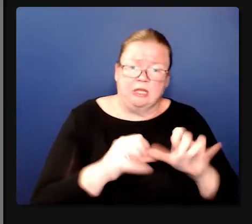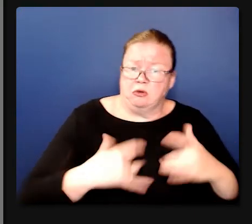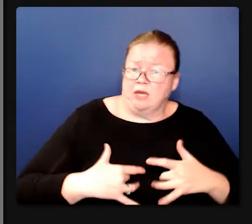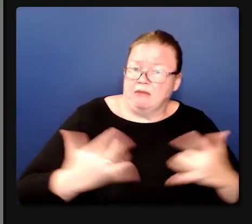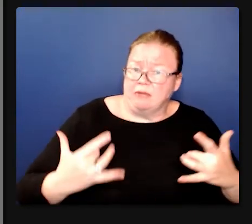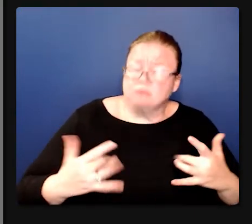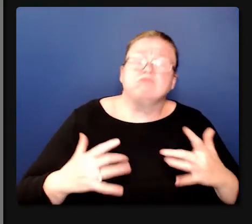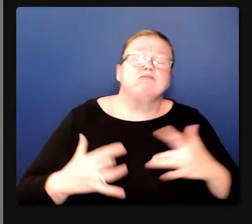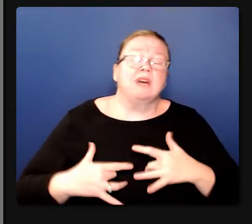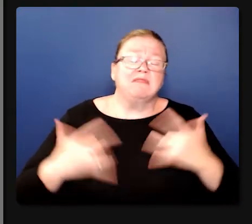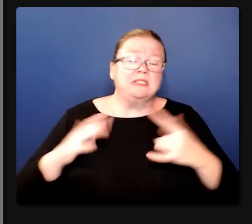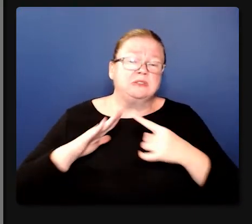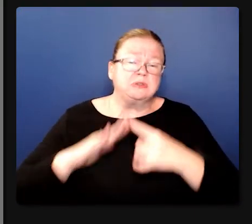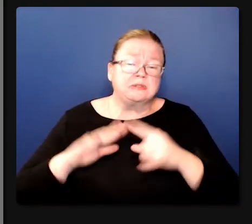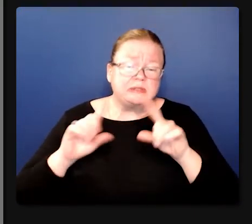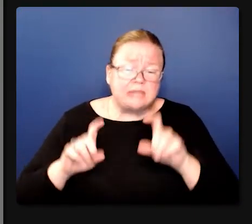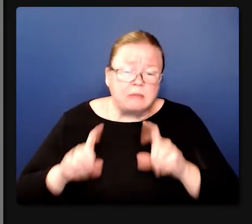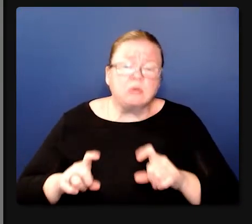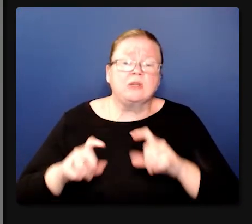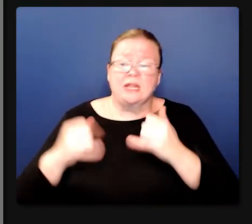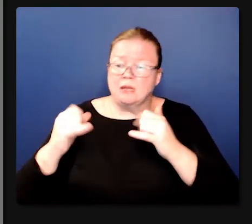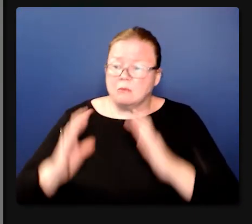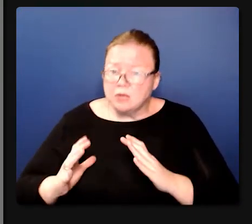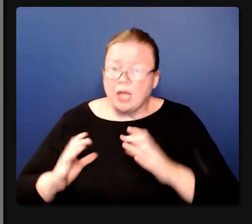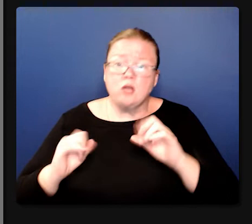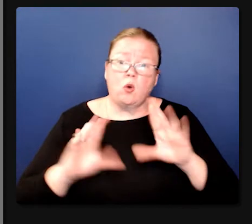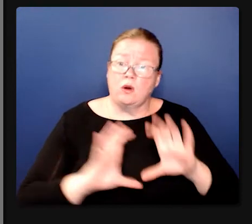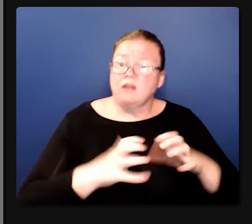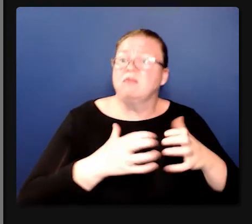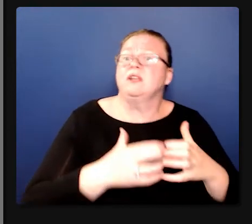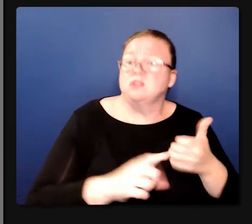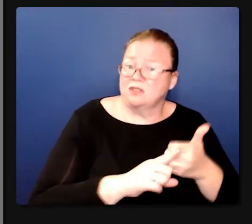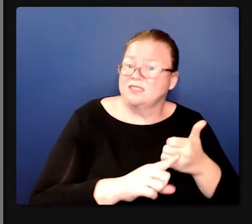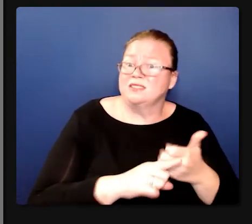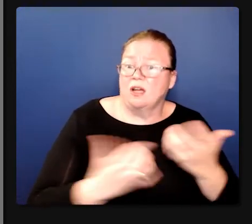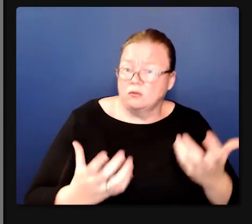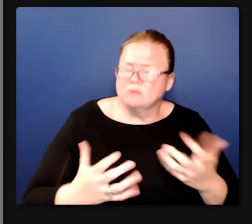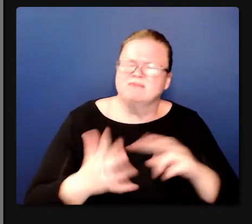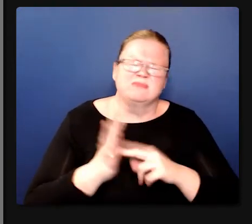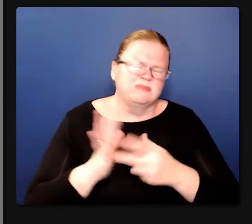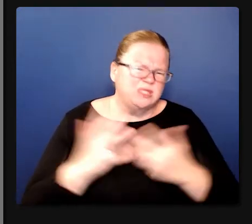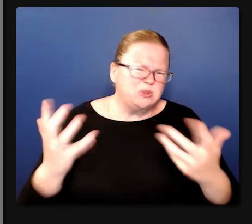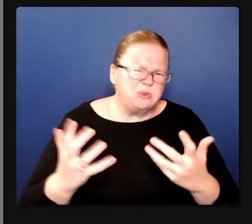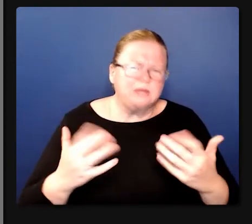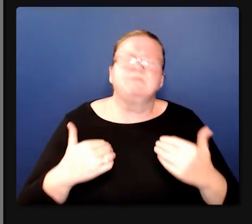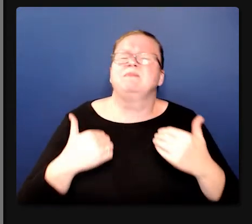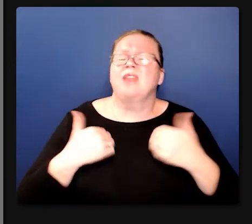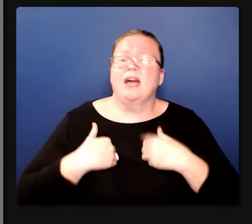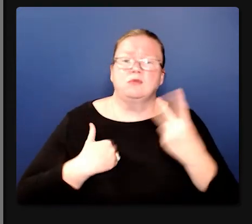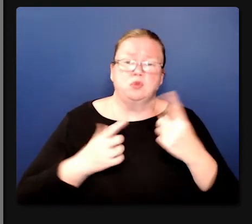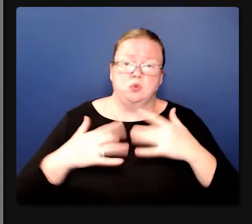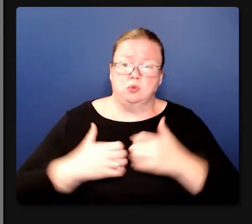And events are being sampled on the player or entity level base. That means if you have two different events